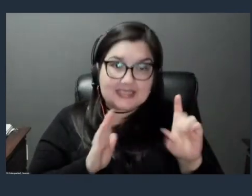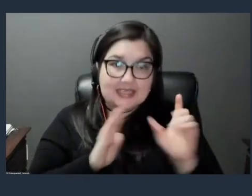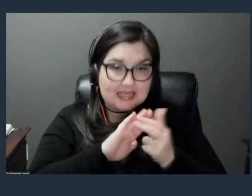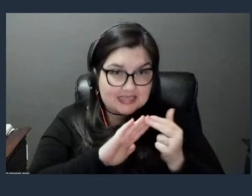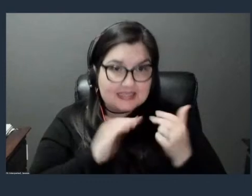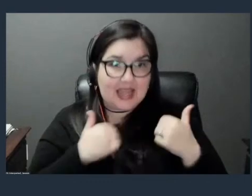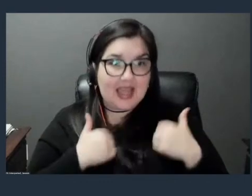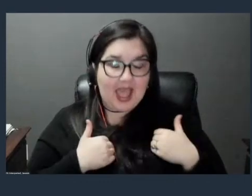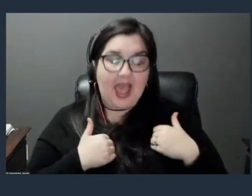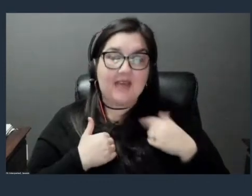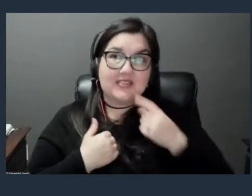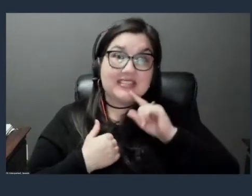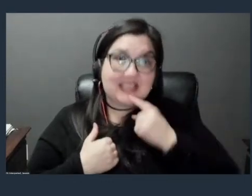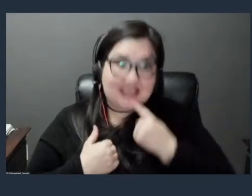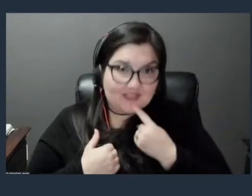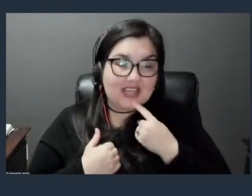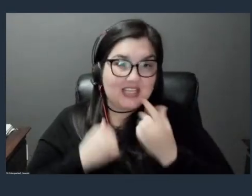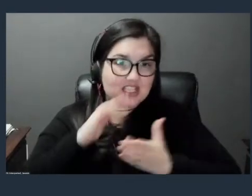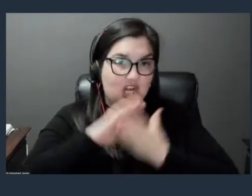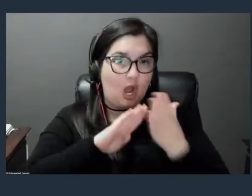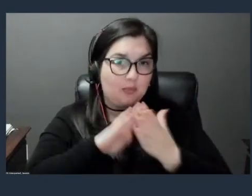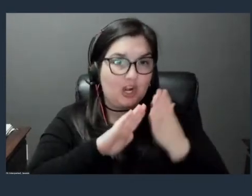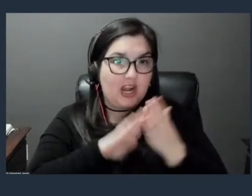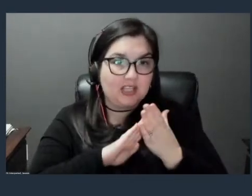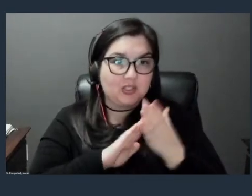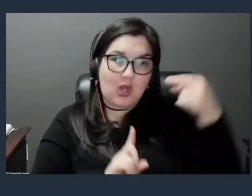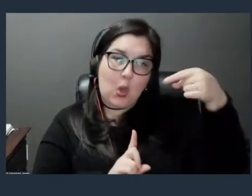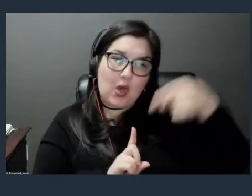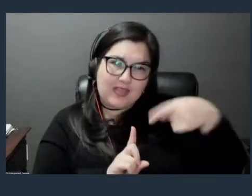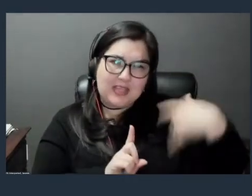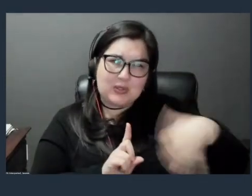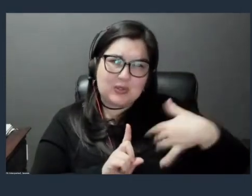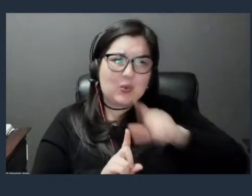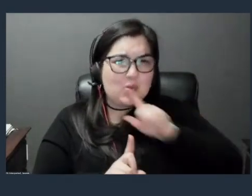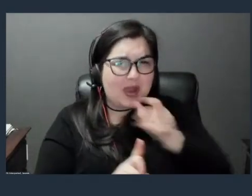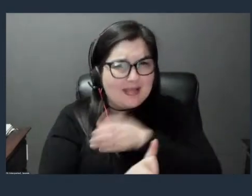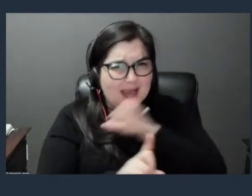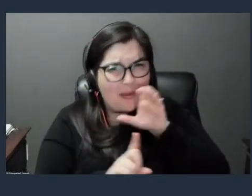So this is a really powerful tool for doing data shaped,